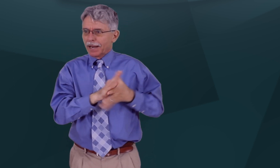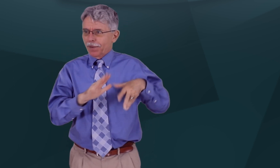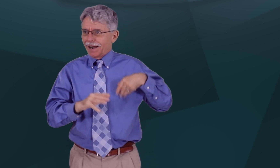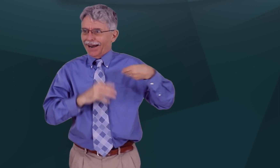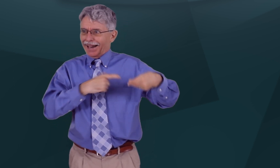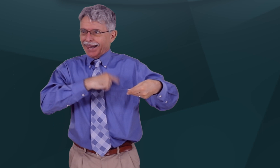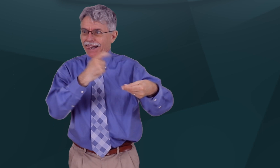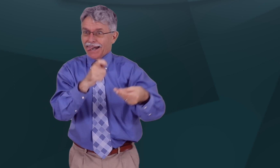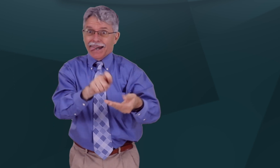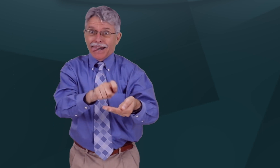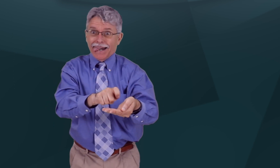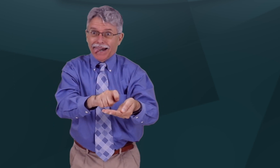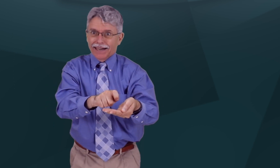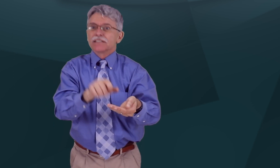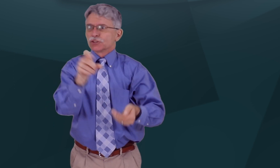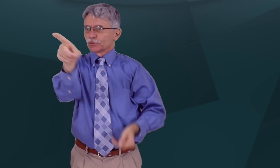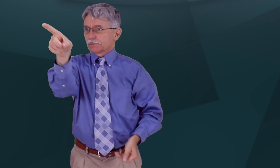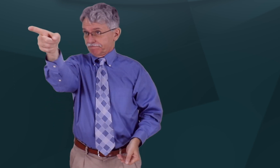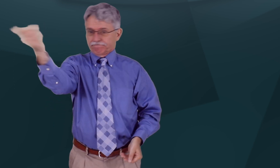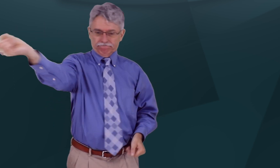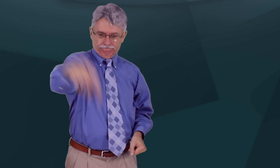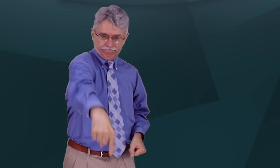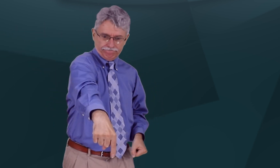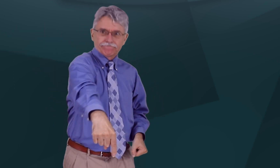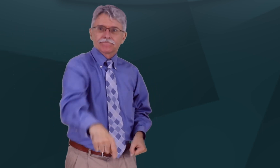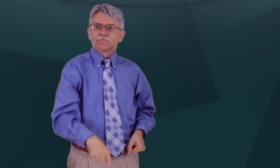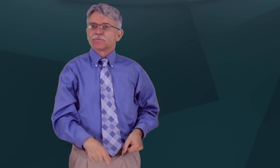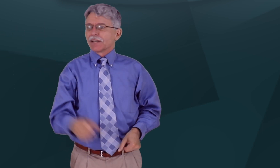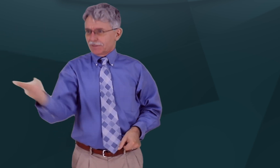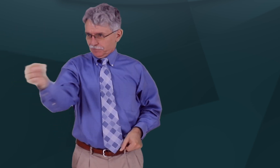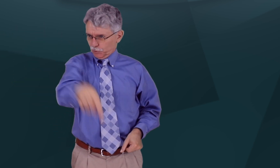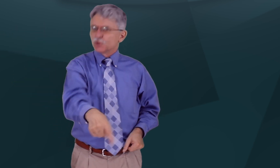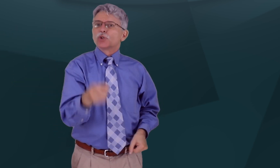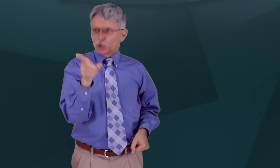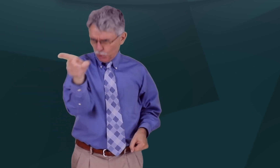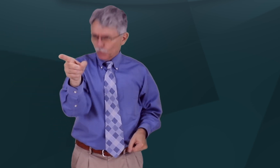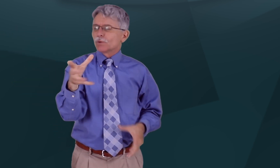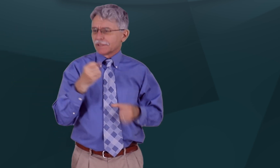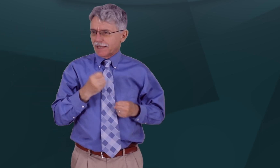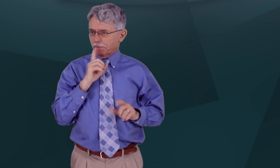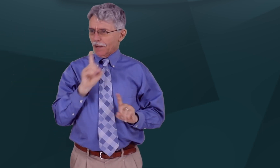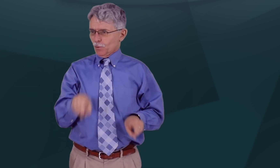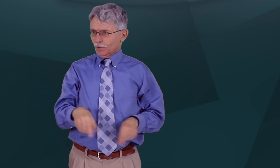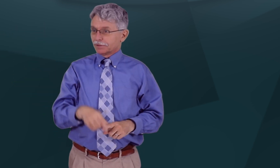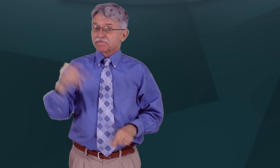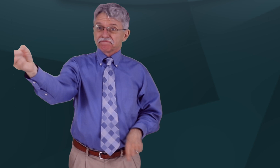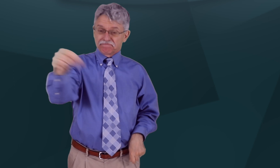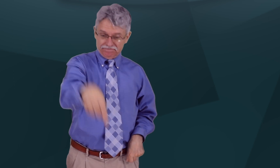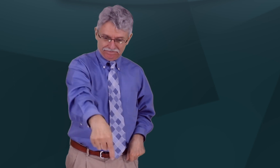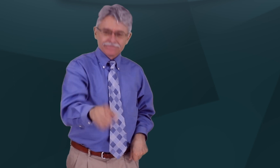but there's always somebody who's got a pencil, paper, and notepad out and ready. And so she pointed to them. Said, "You, come take my order."